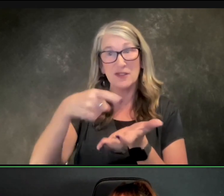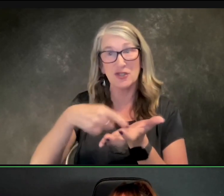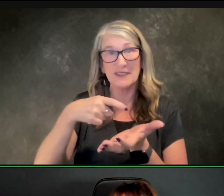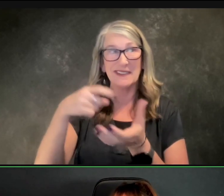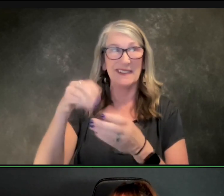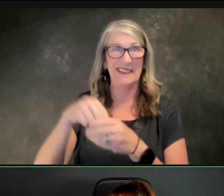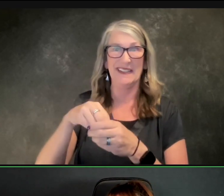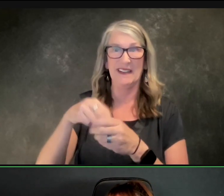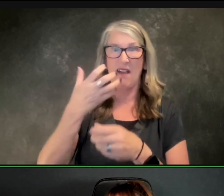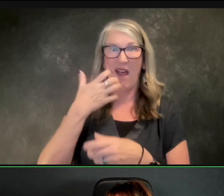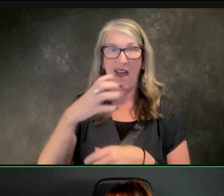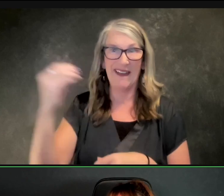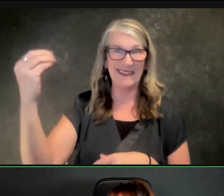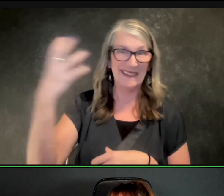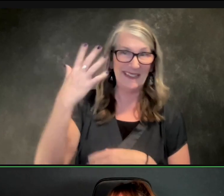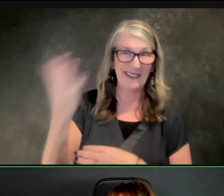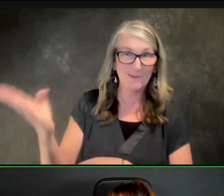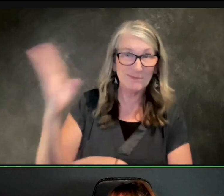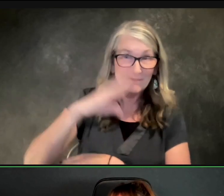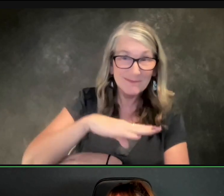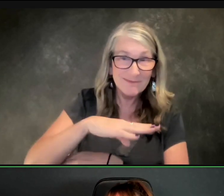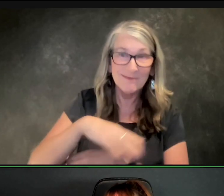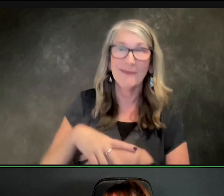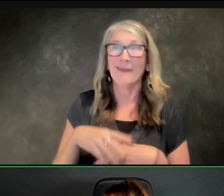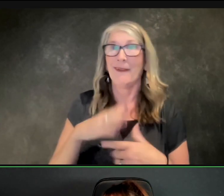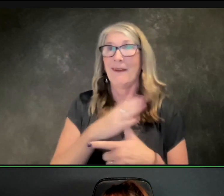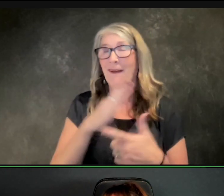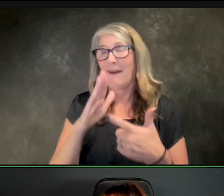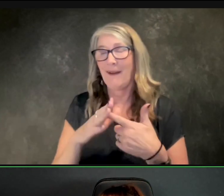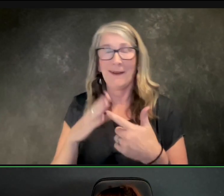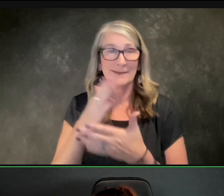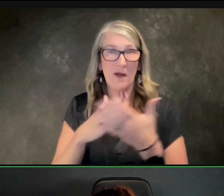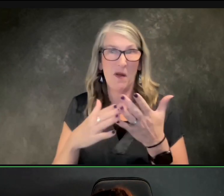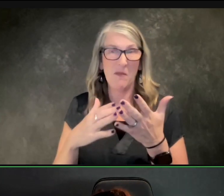We have seen research teams go and do